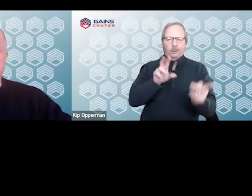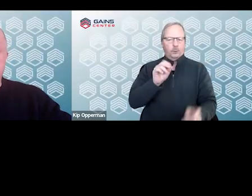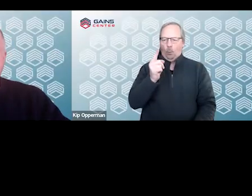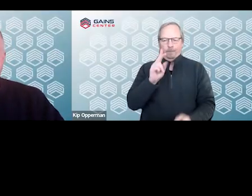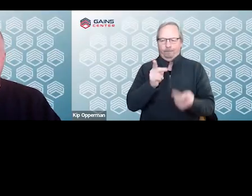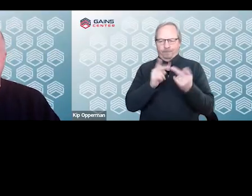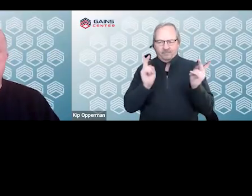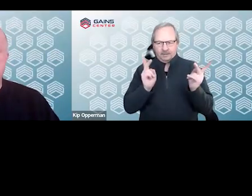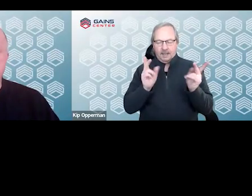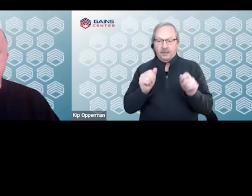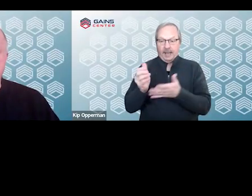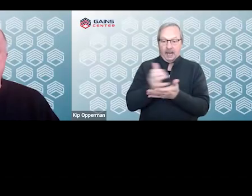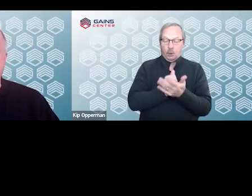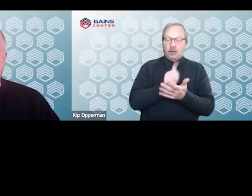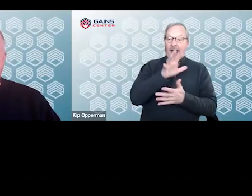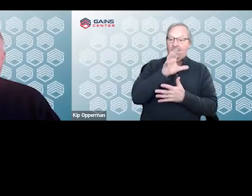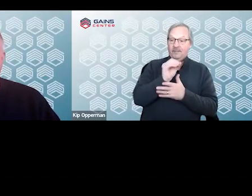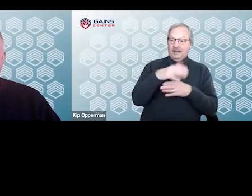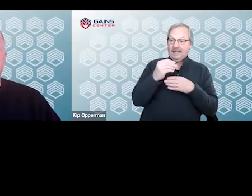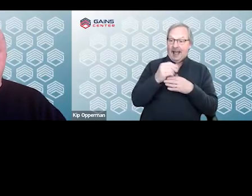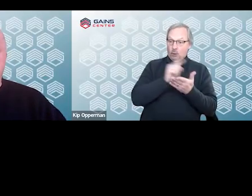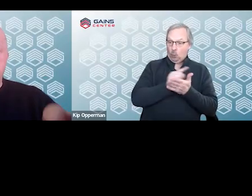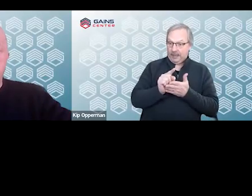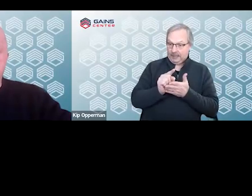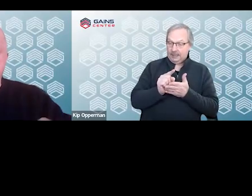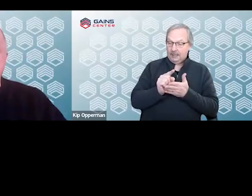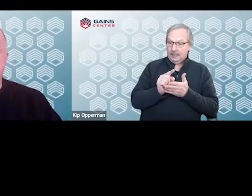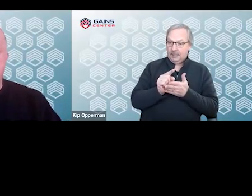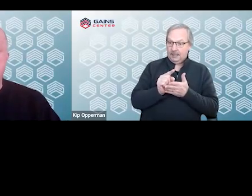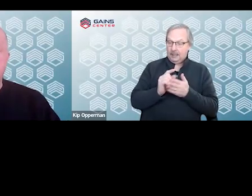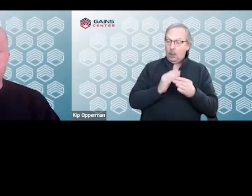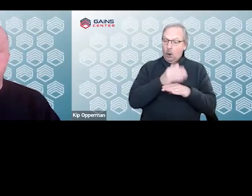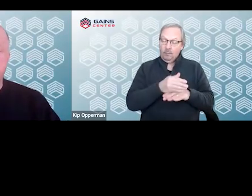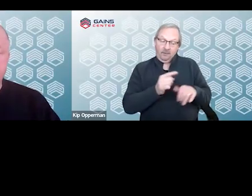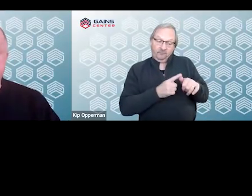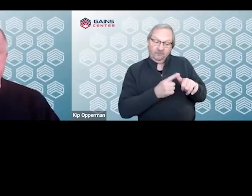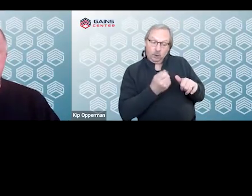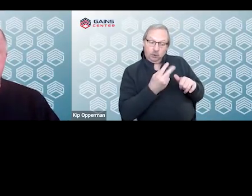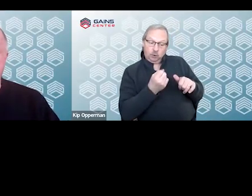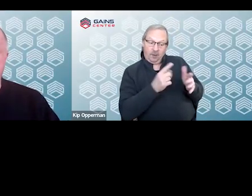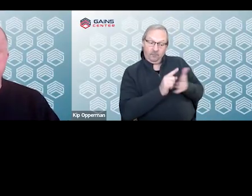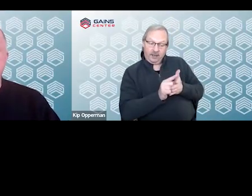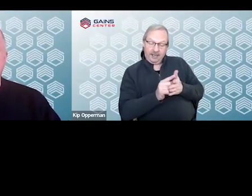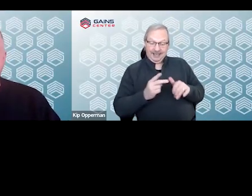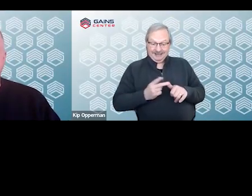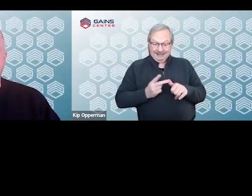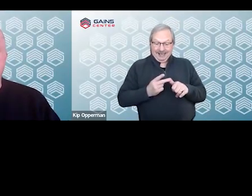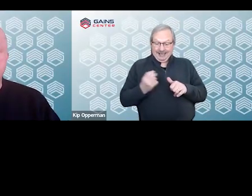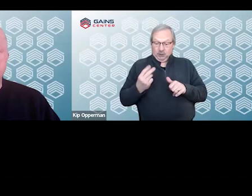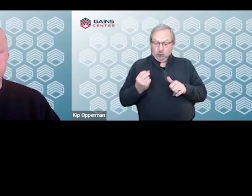they could be earning $50 a week over the first 12 weeks. As you can see in the second 12 weeks, they earn less.